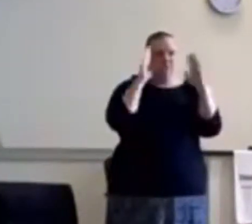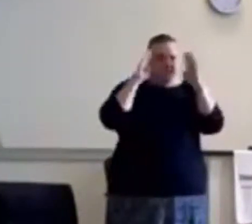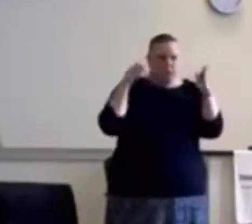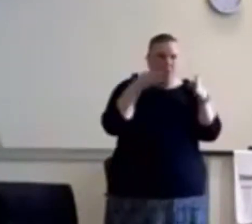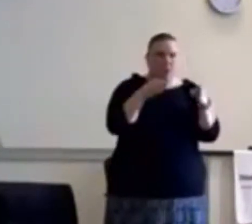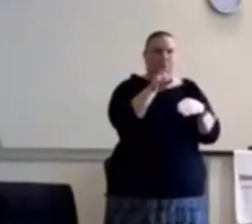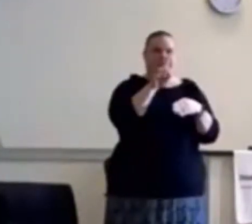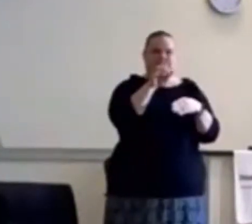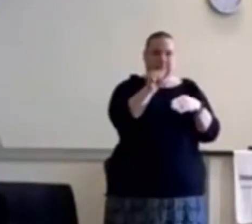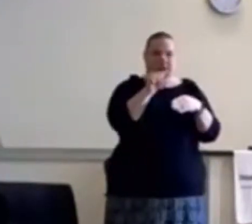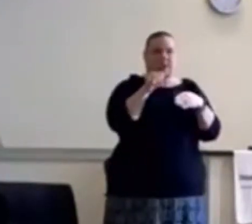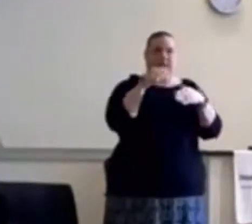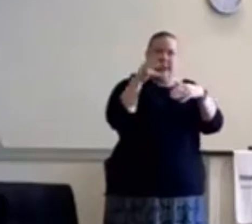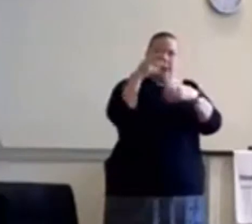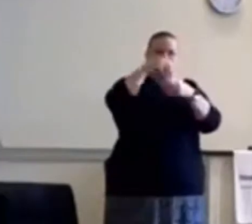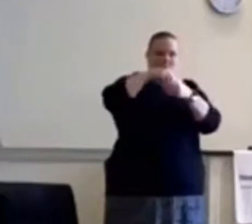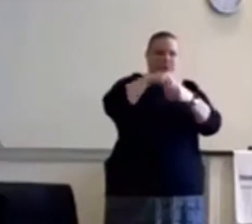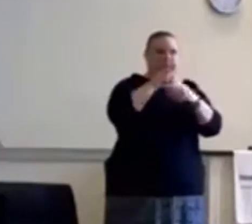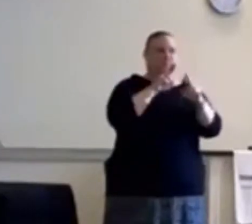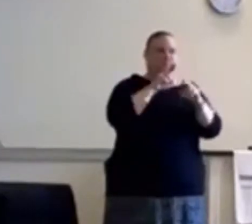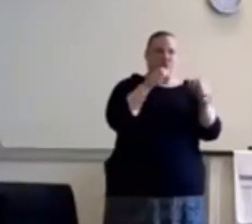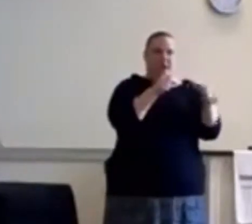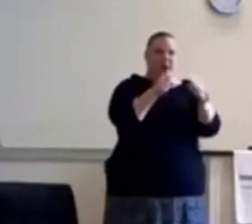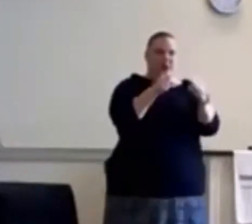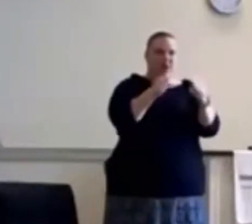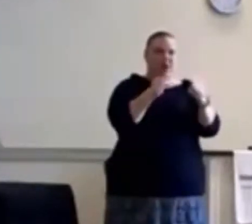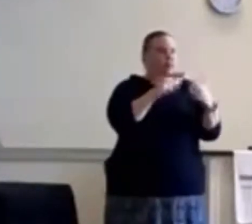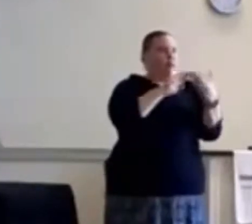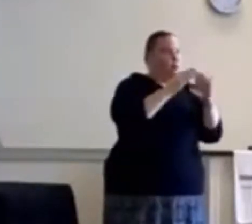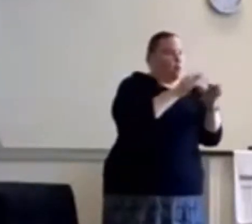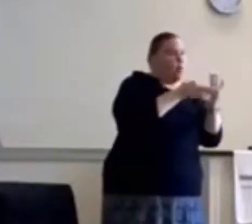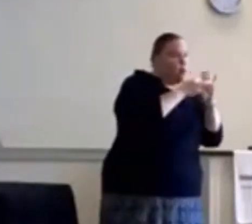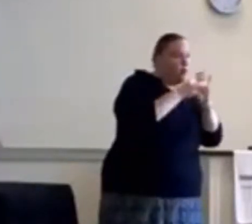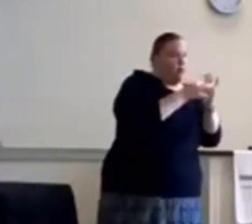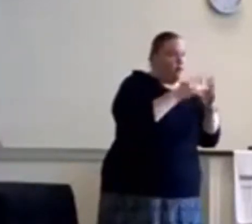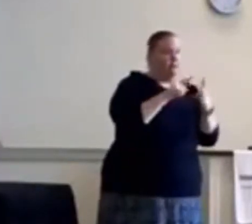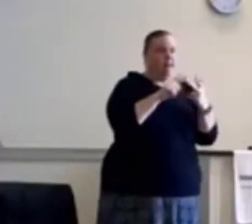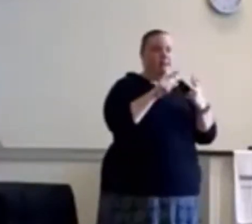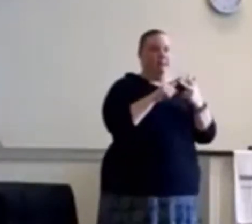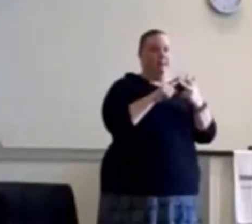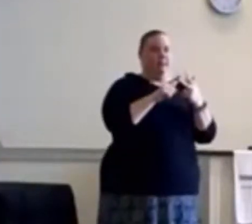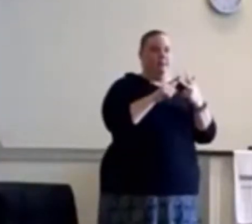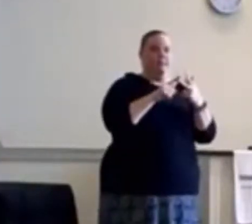management, community organizing, policy, advocacy, and training. We work